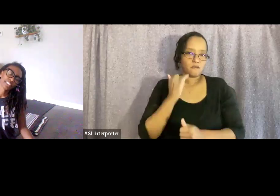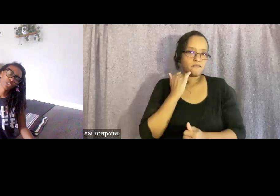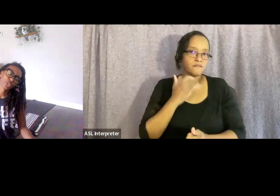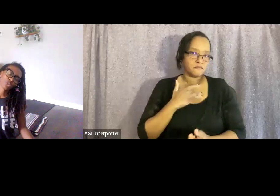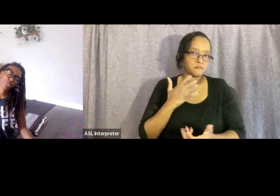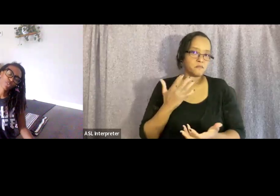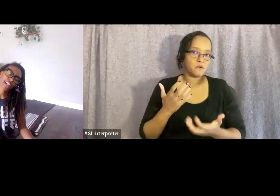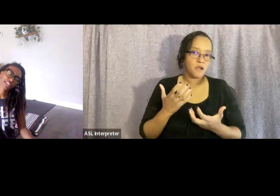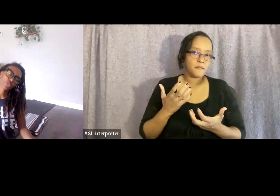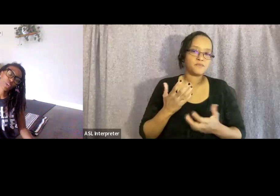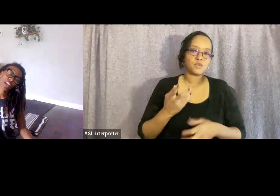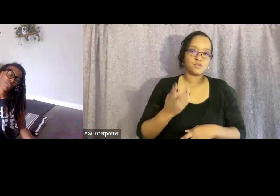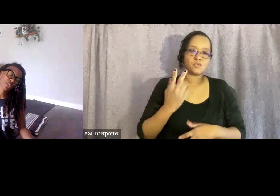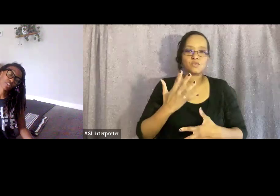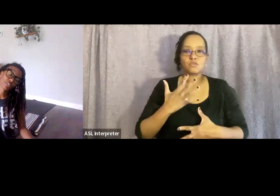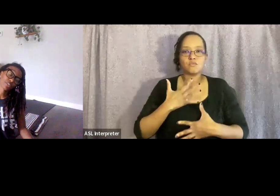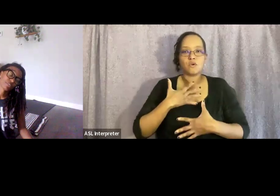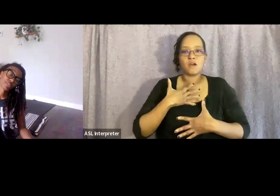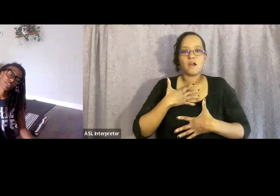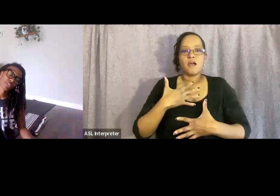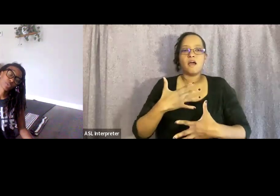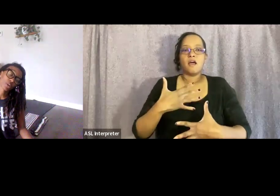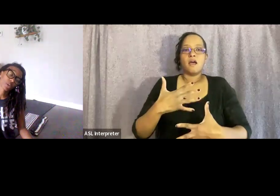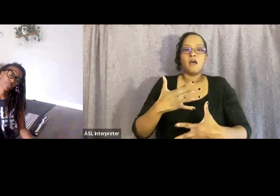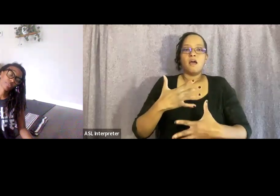Let's take two breaths, wherever you are.